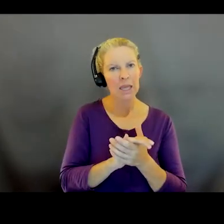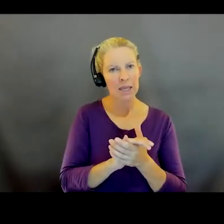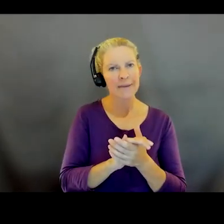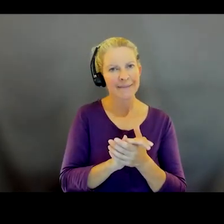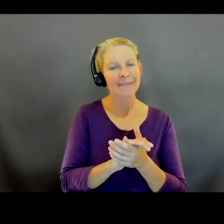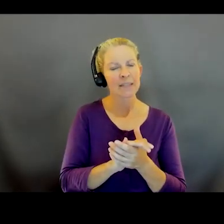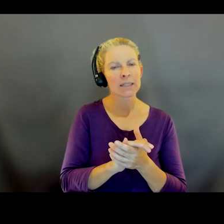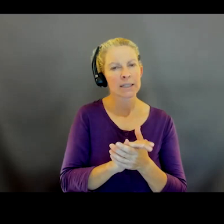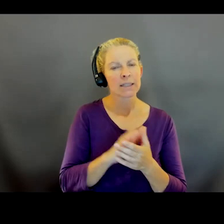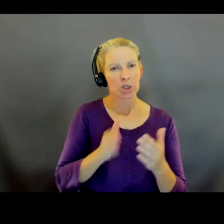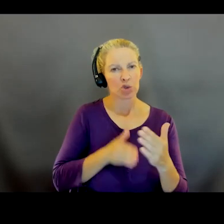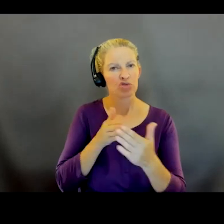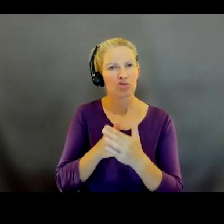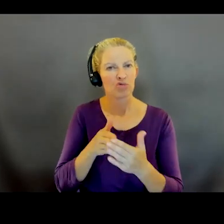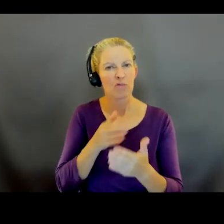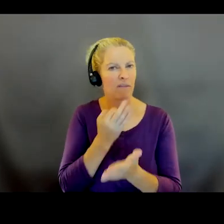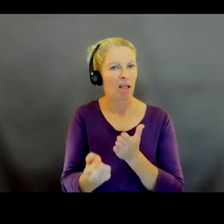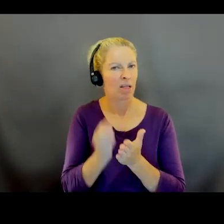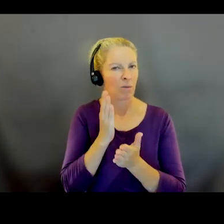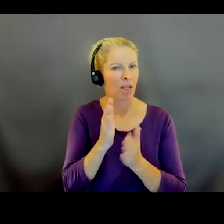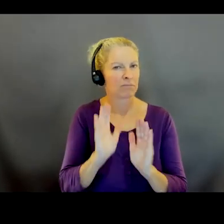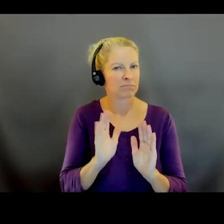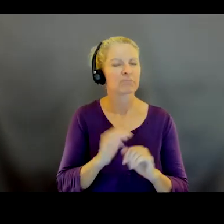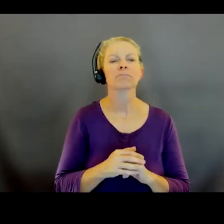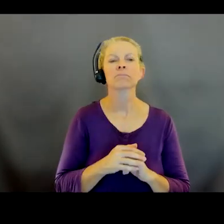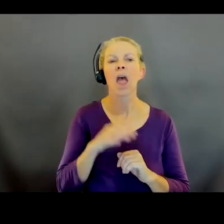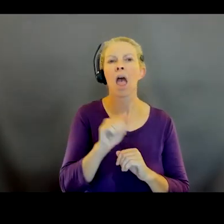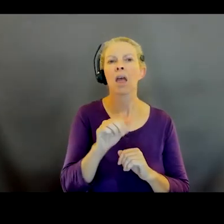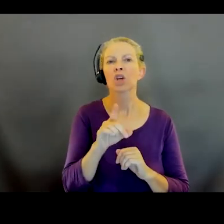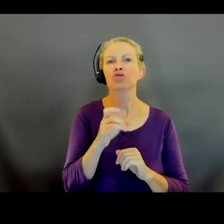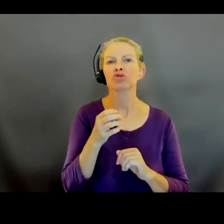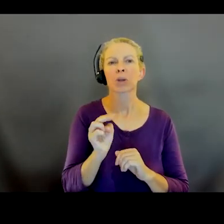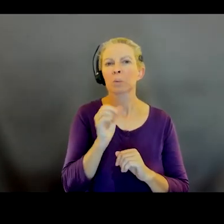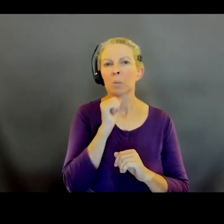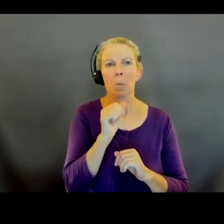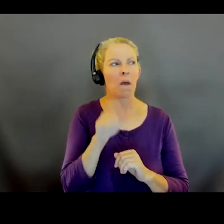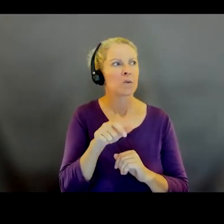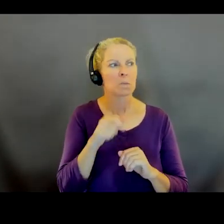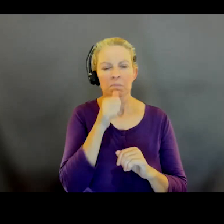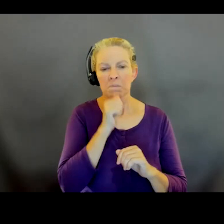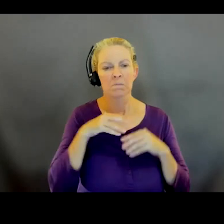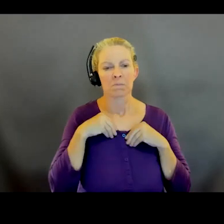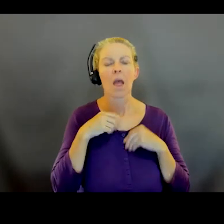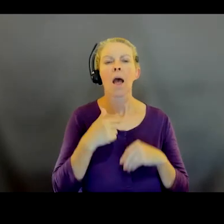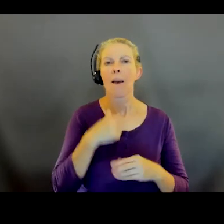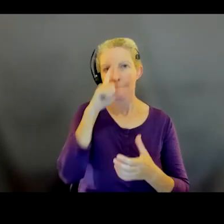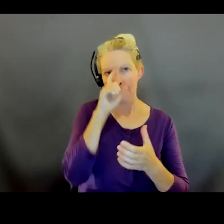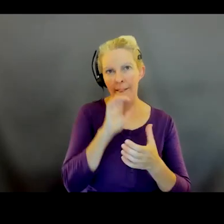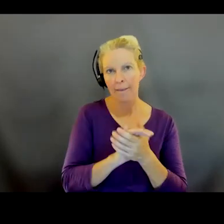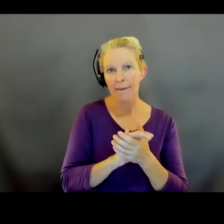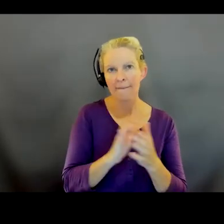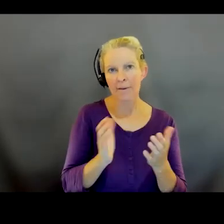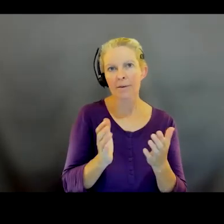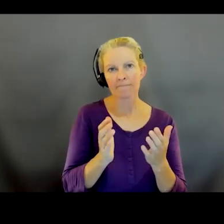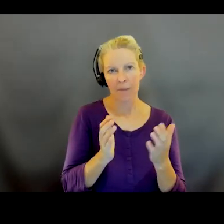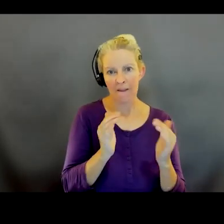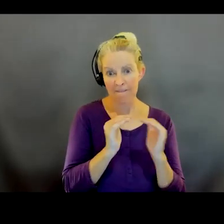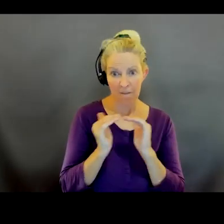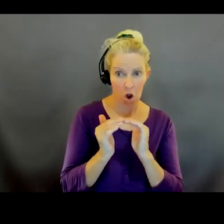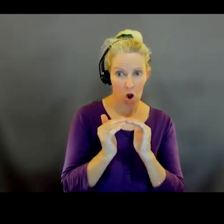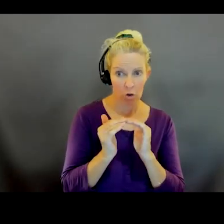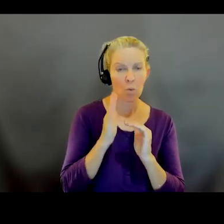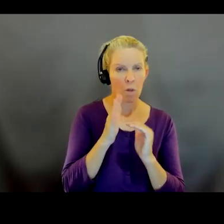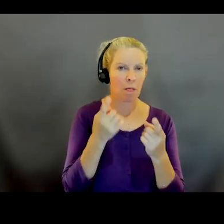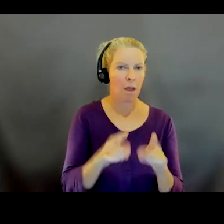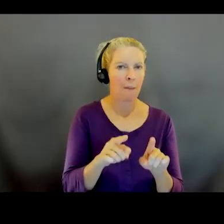well. And that Adrian will not have to -- justice will prevail. But there are some people misusing